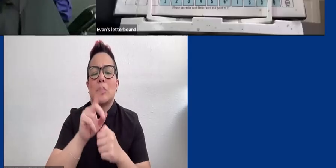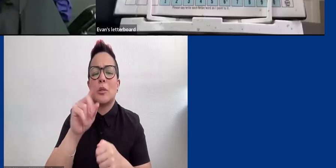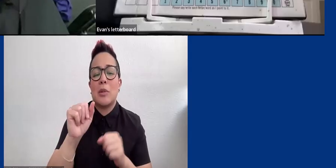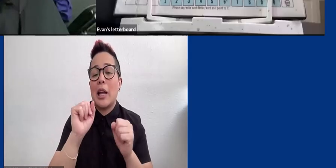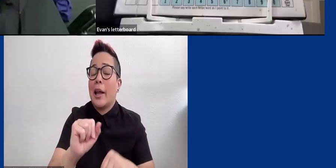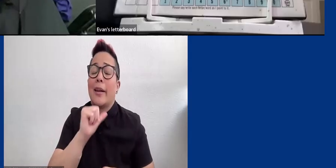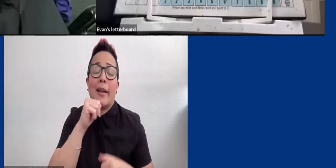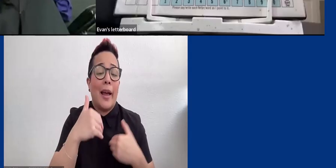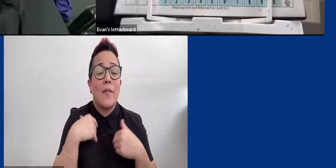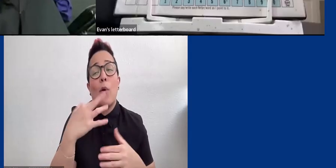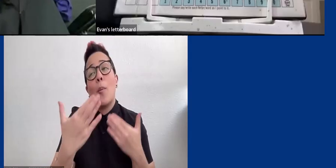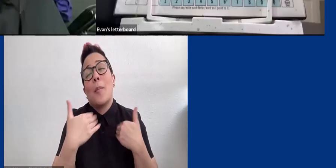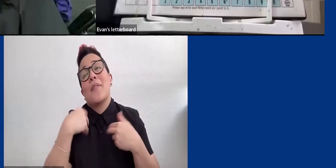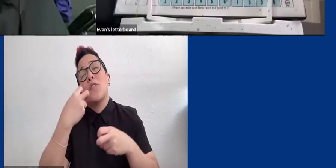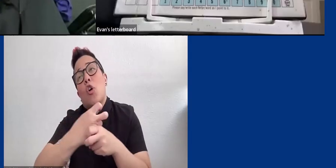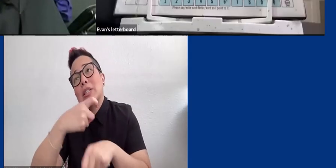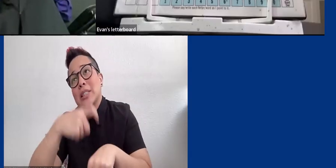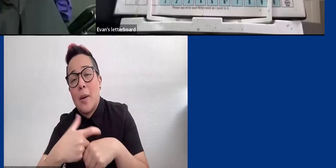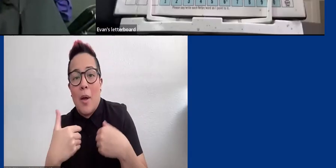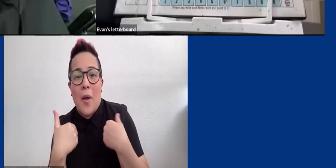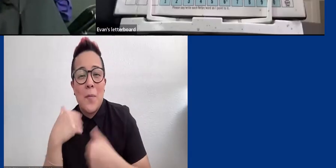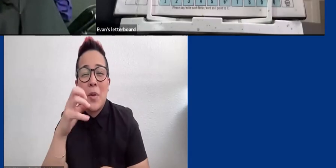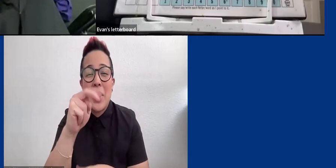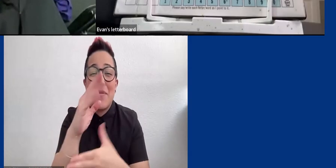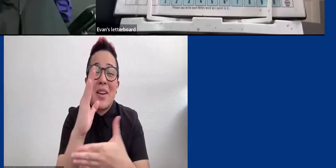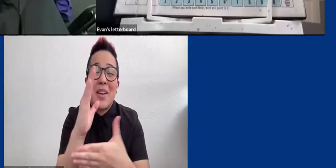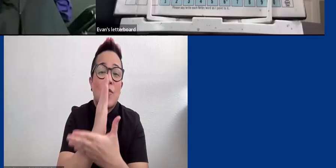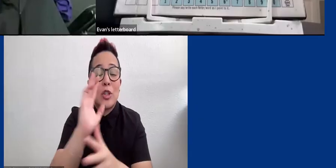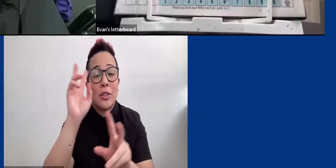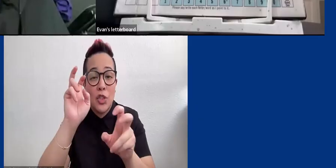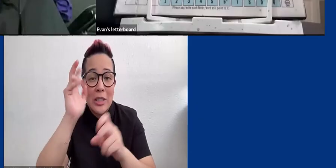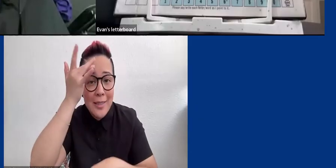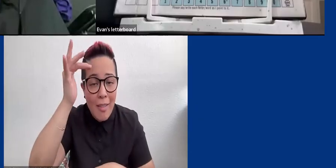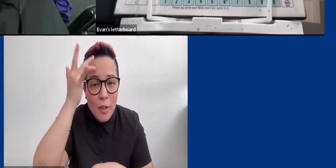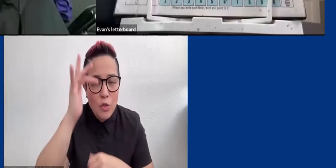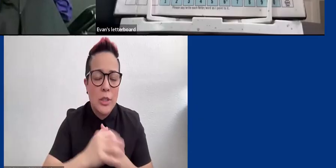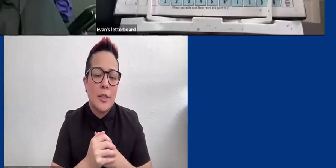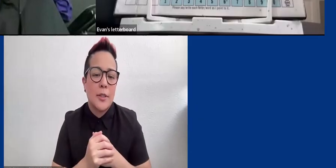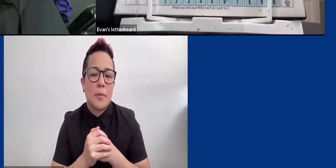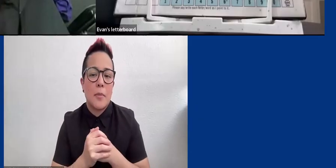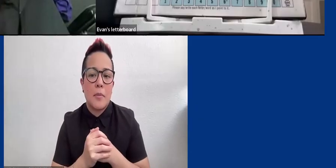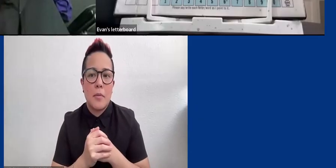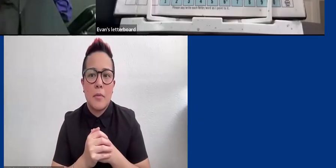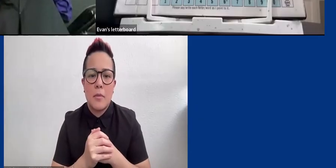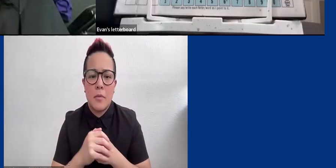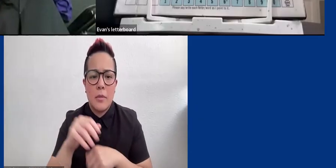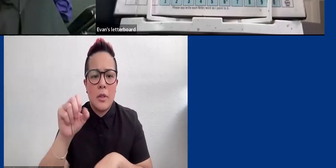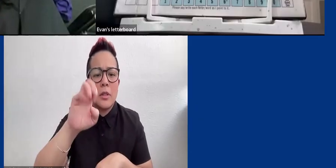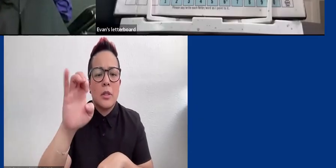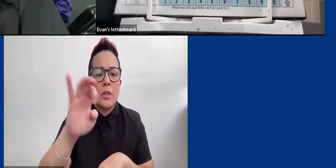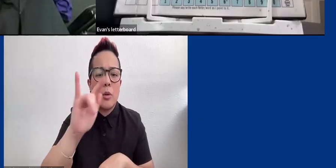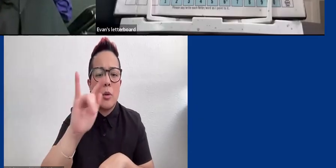difficult time having, even average intelligence. Sexuality is also a tricky term to define